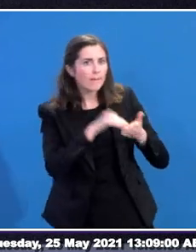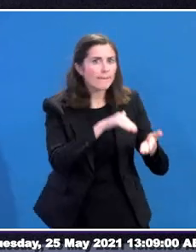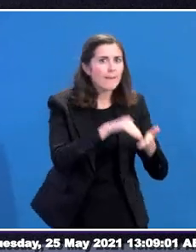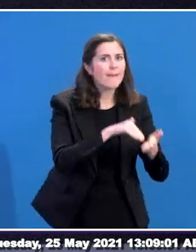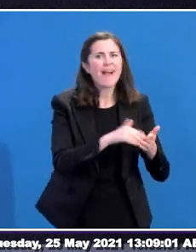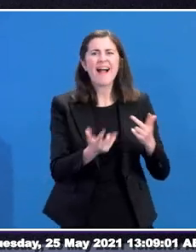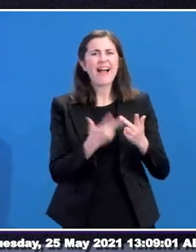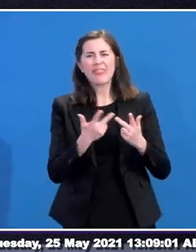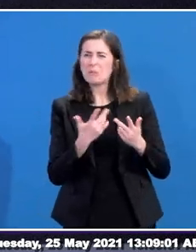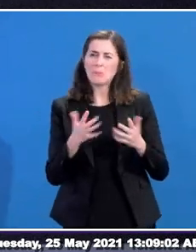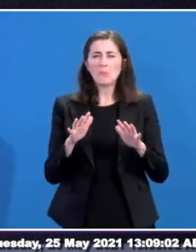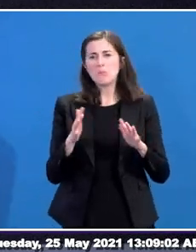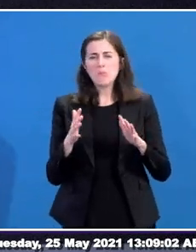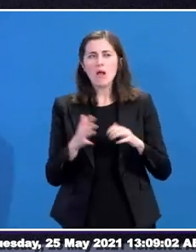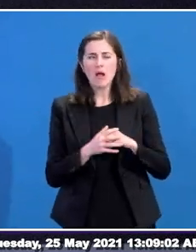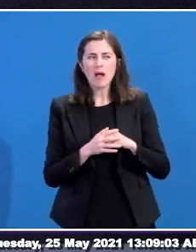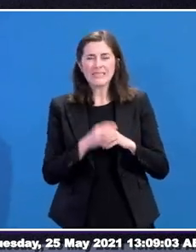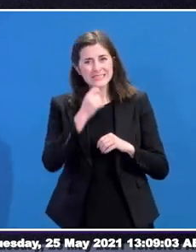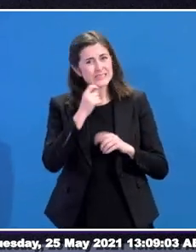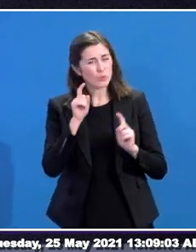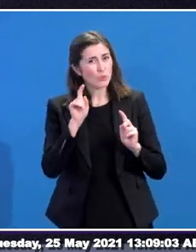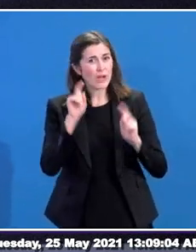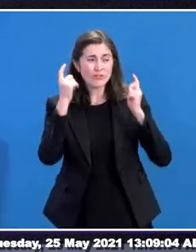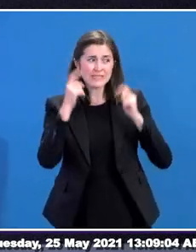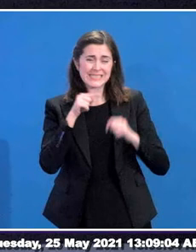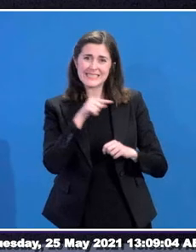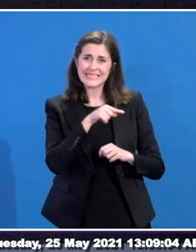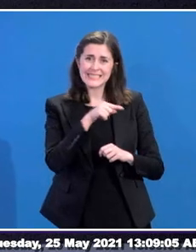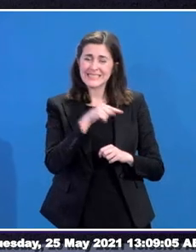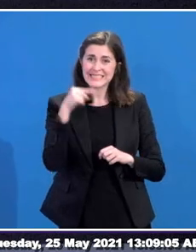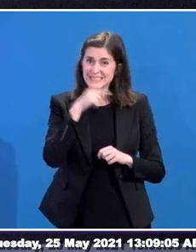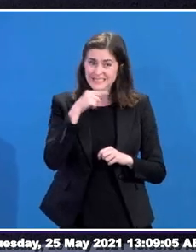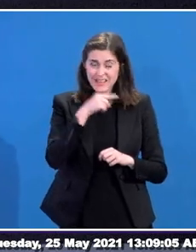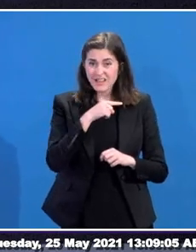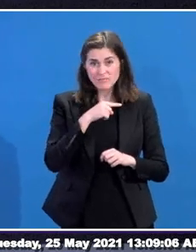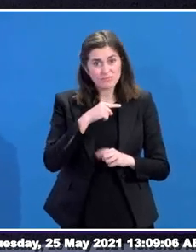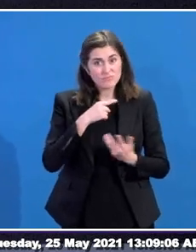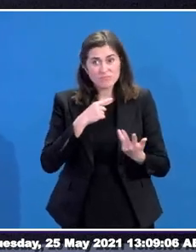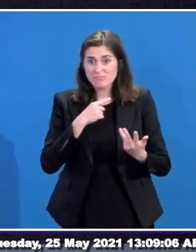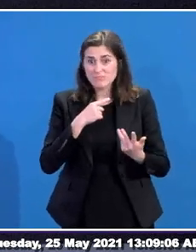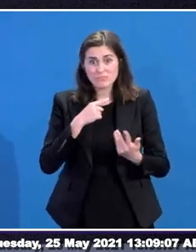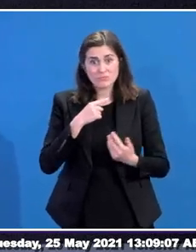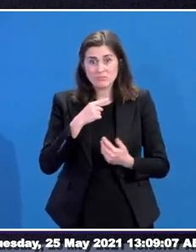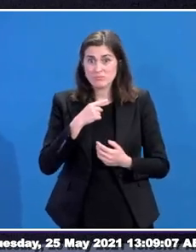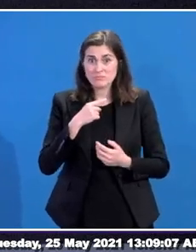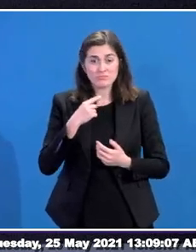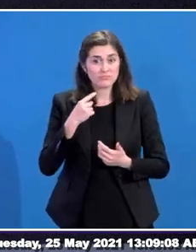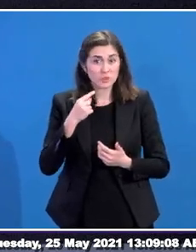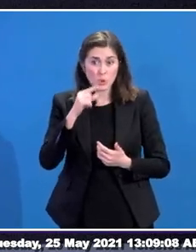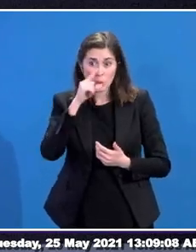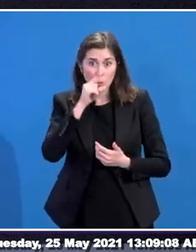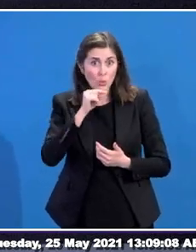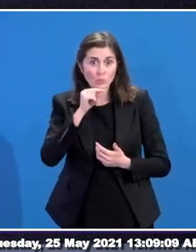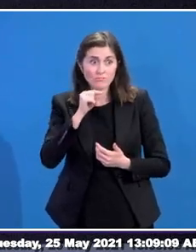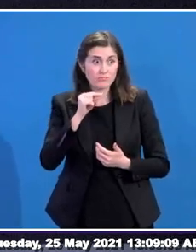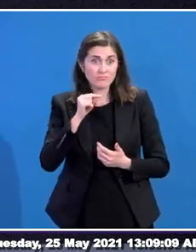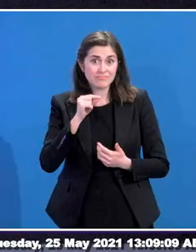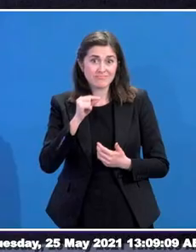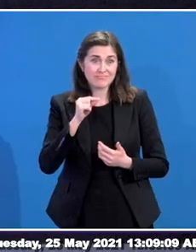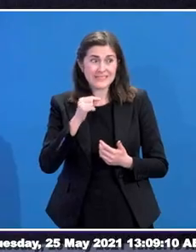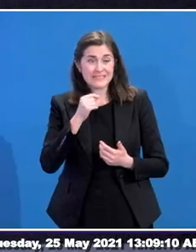But I just fear that he might not be as safe as I hope he is.